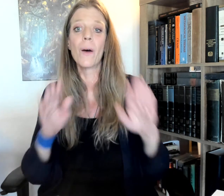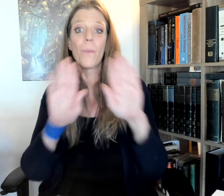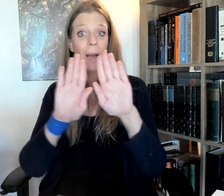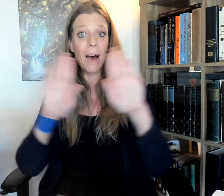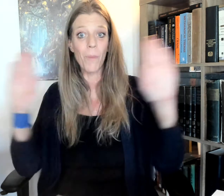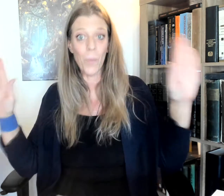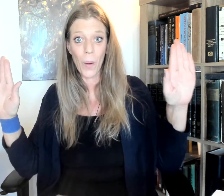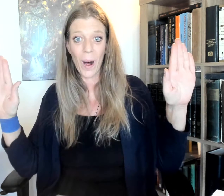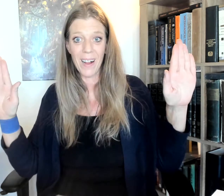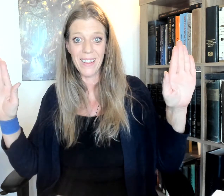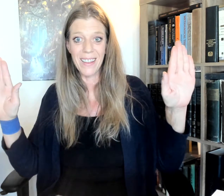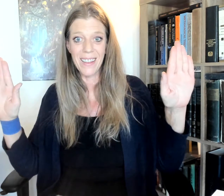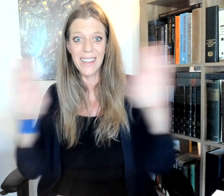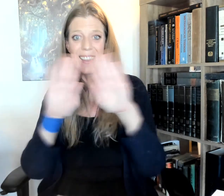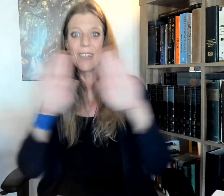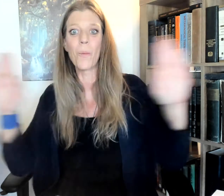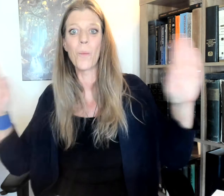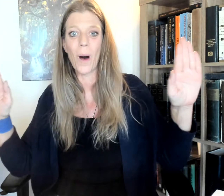We have WALL. WALL.